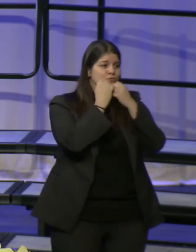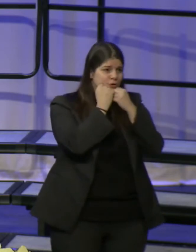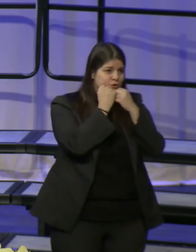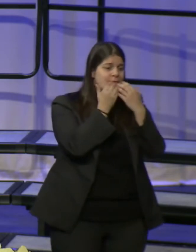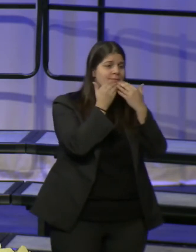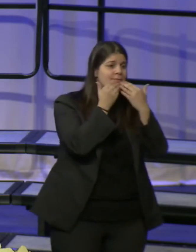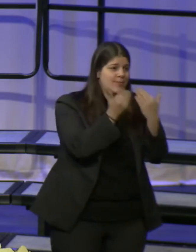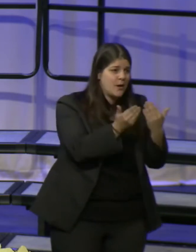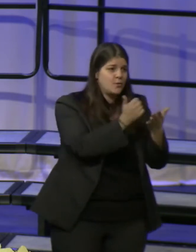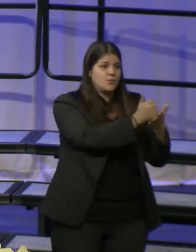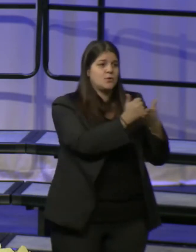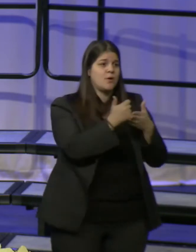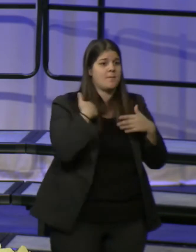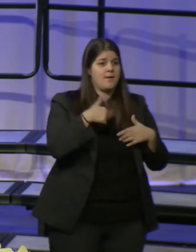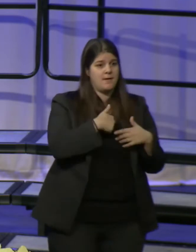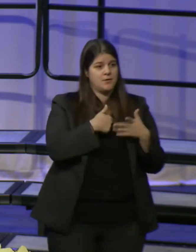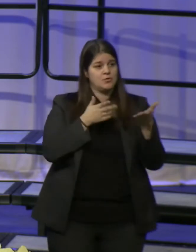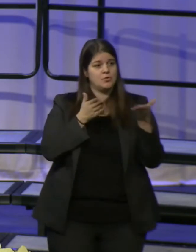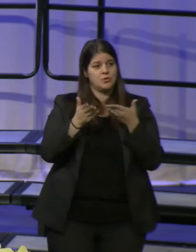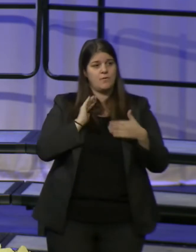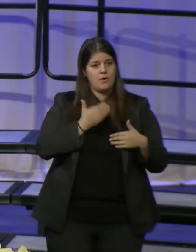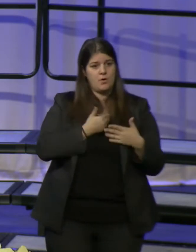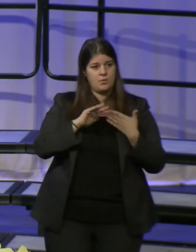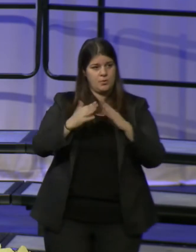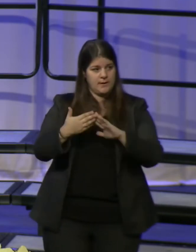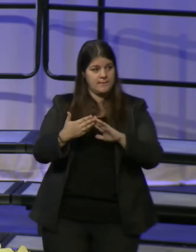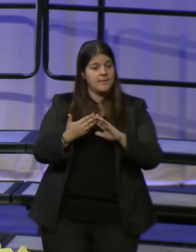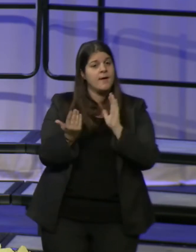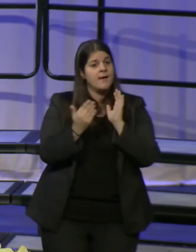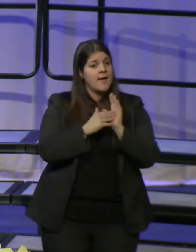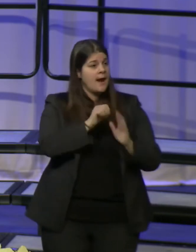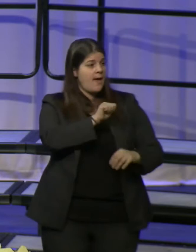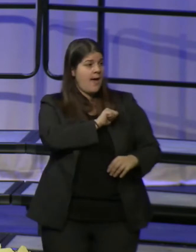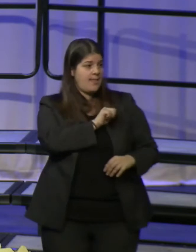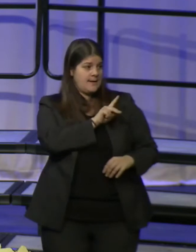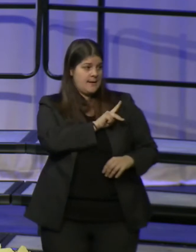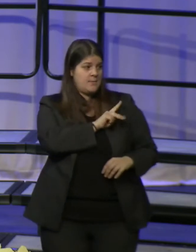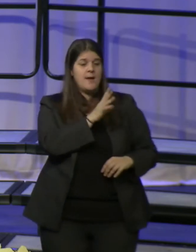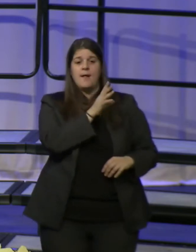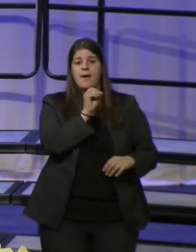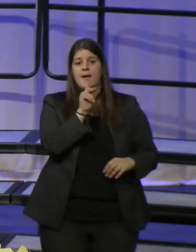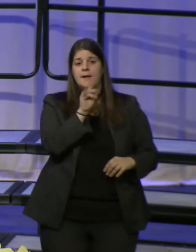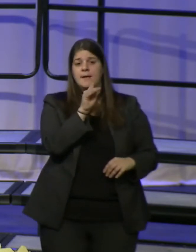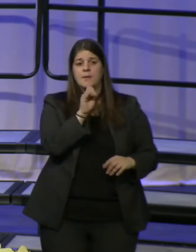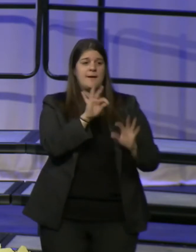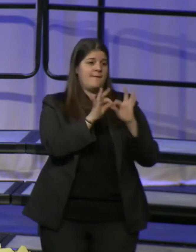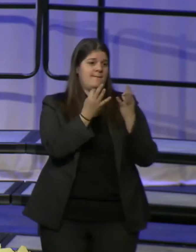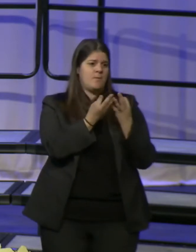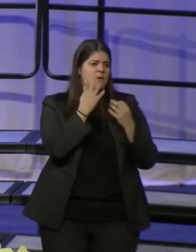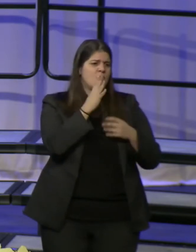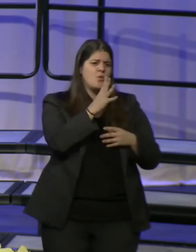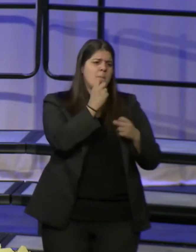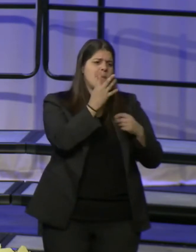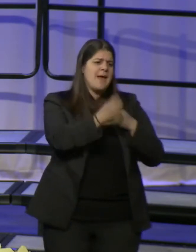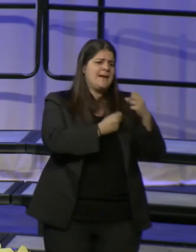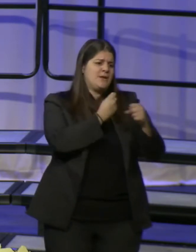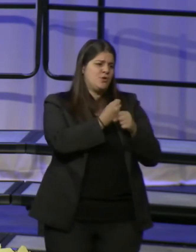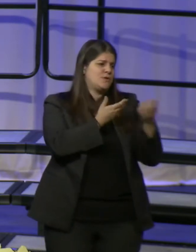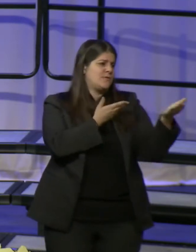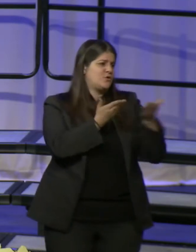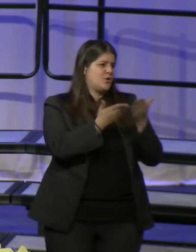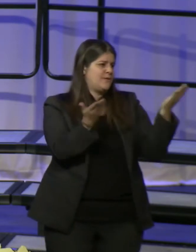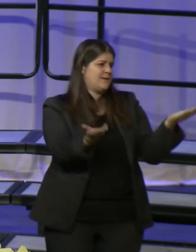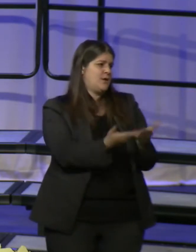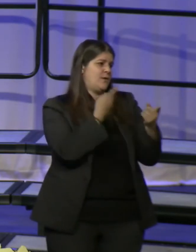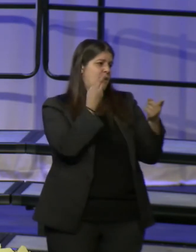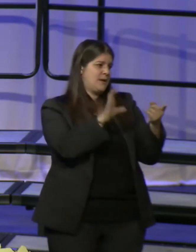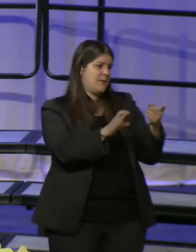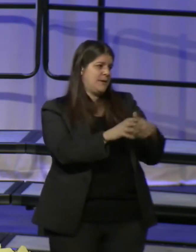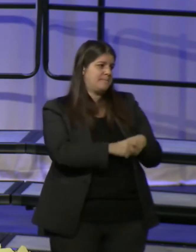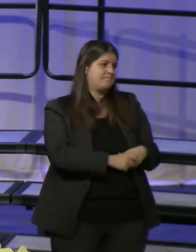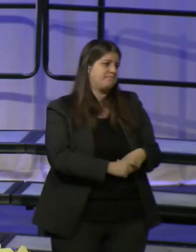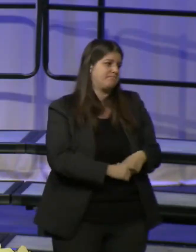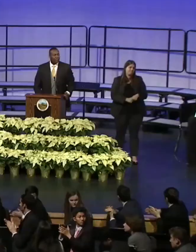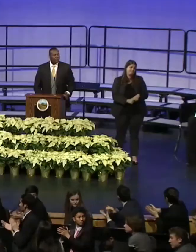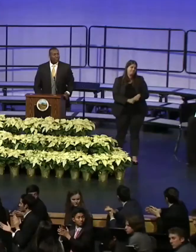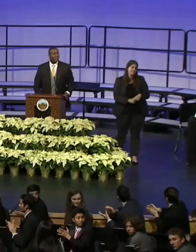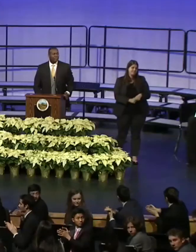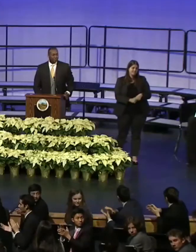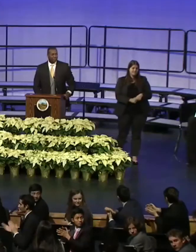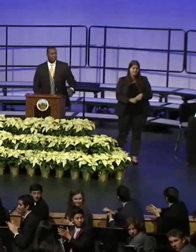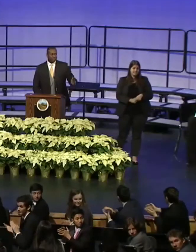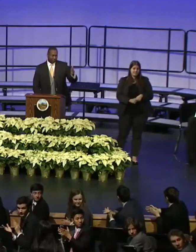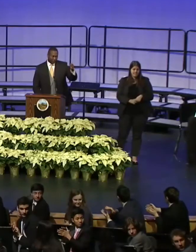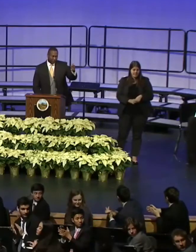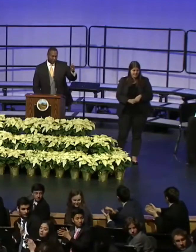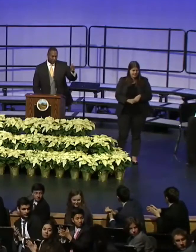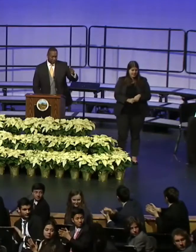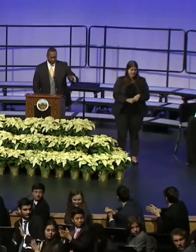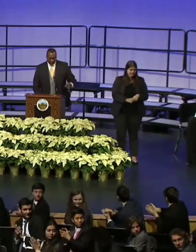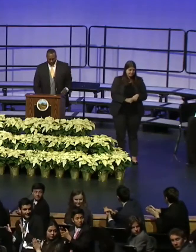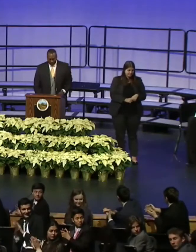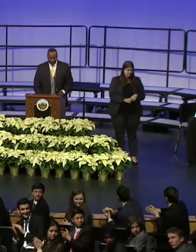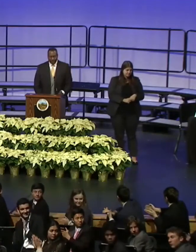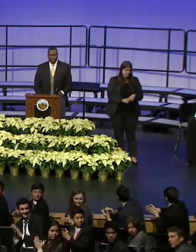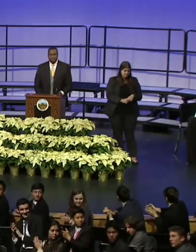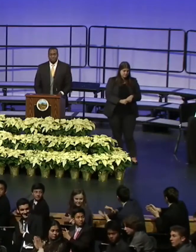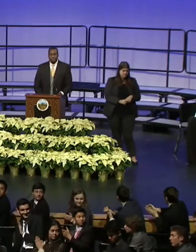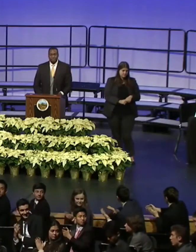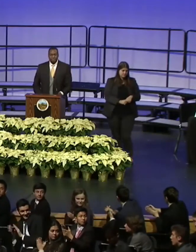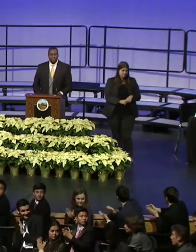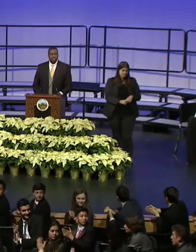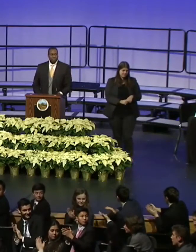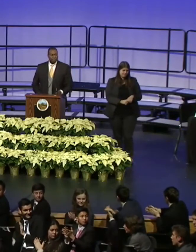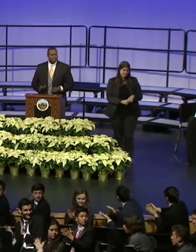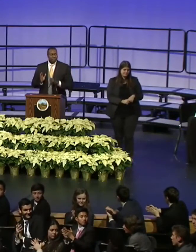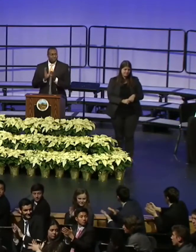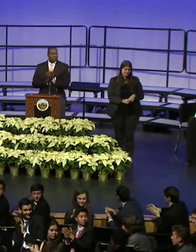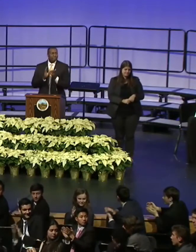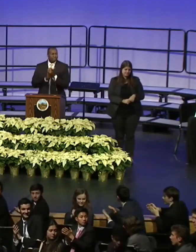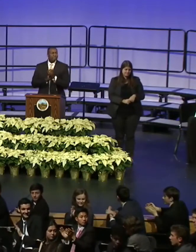our community. Allan Kittleman and the Kittleman family for your years of service to Howard County.